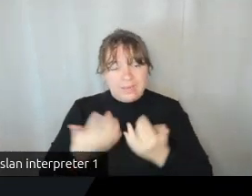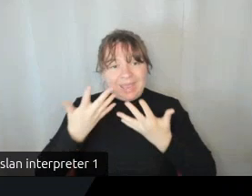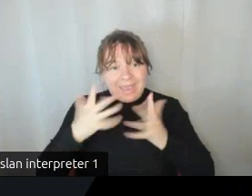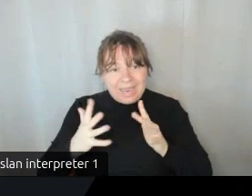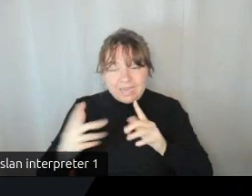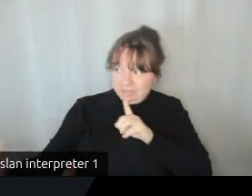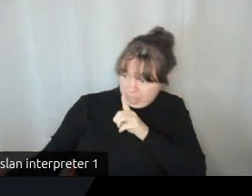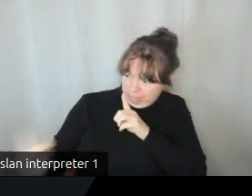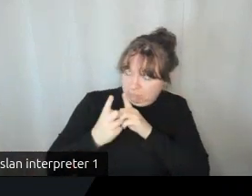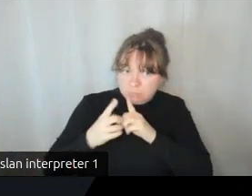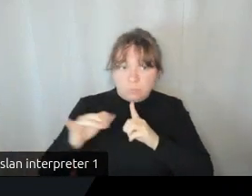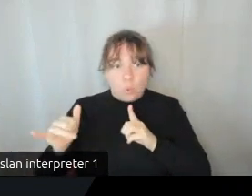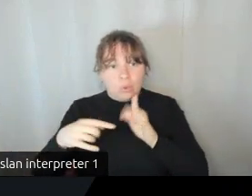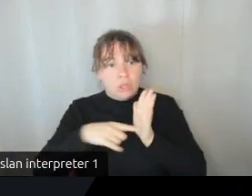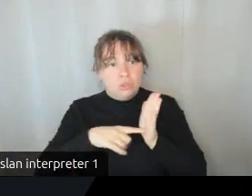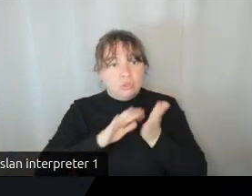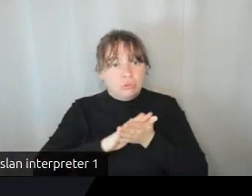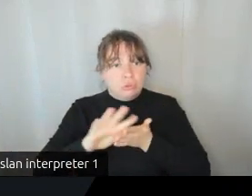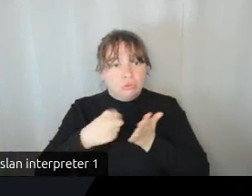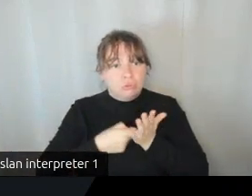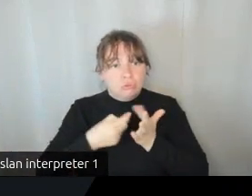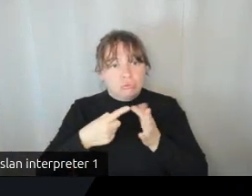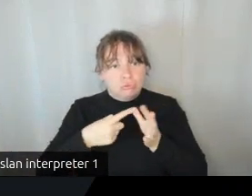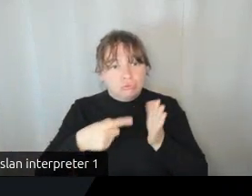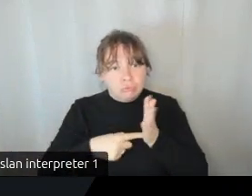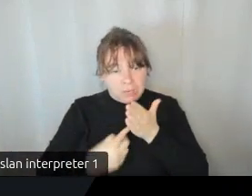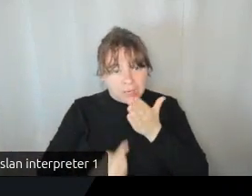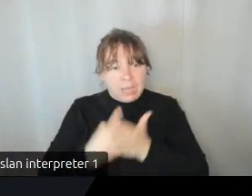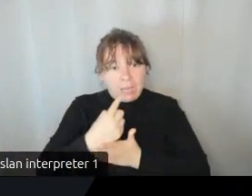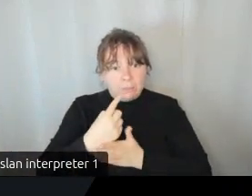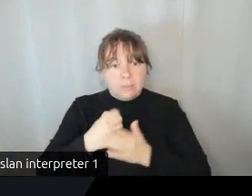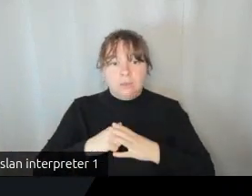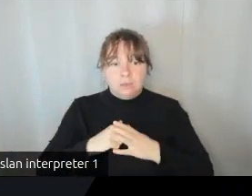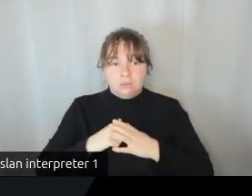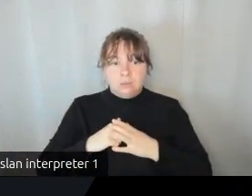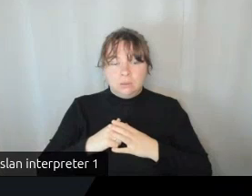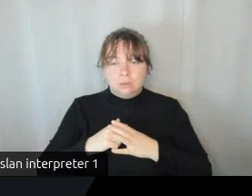named person by the respondent or someone for the respondent and the safety protection or wellbeing